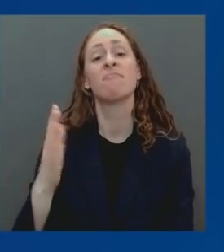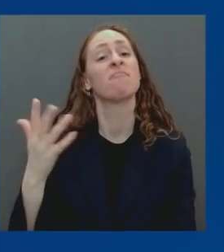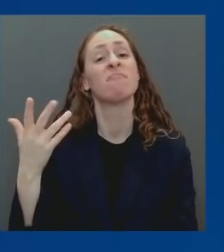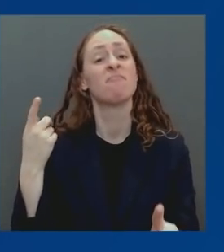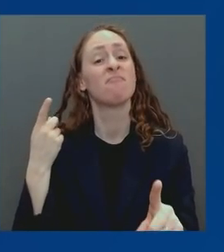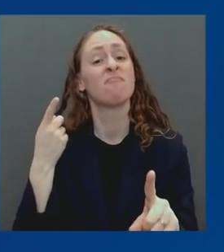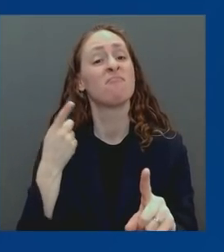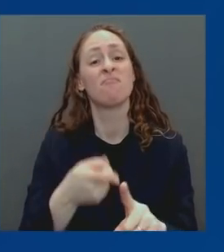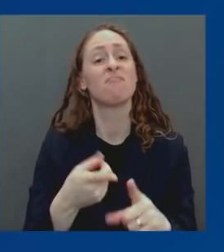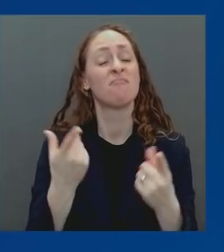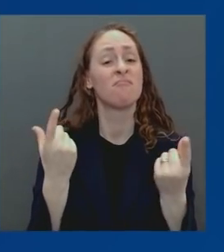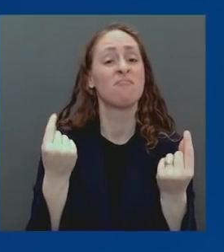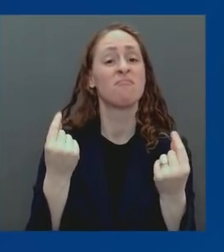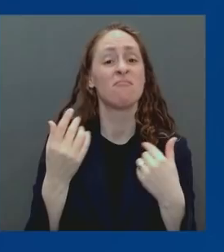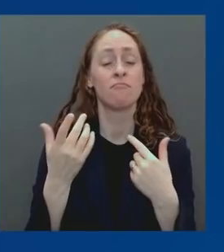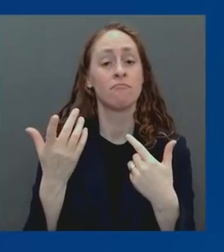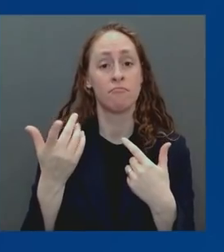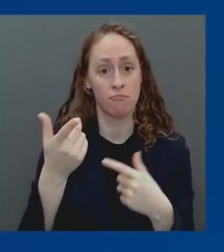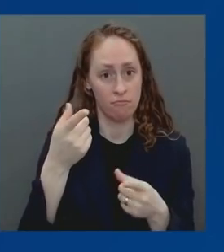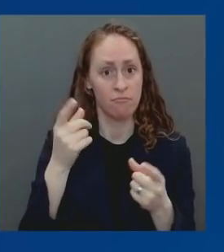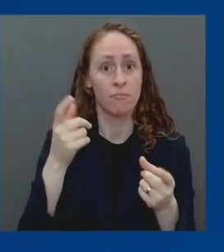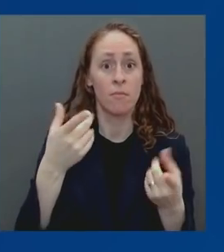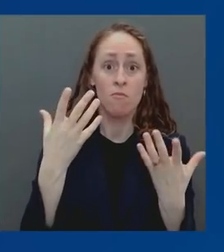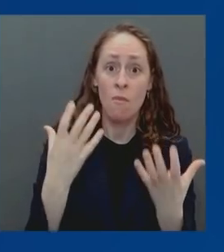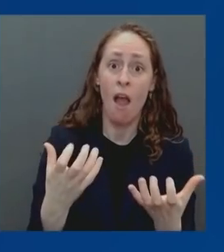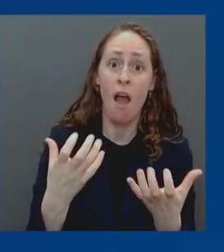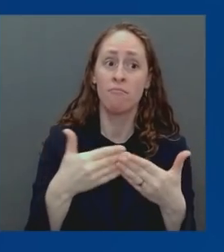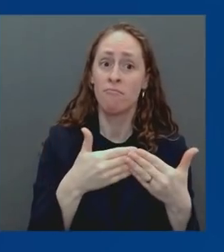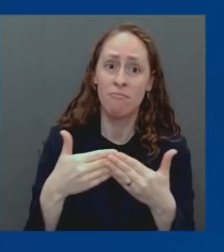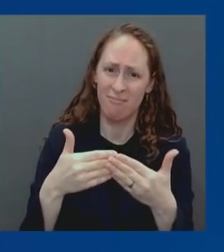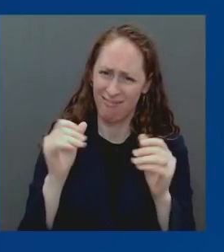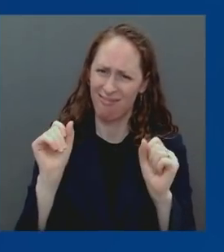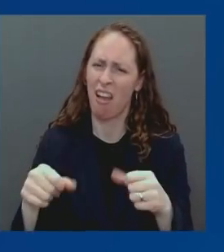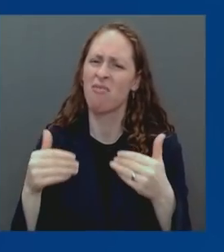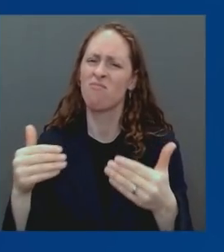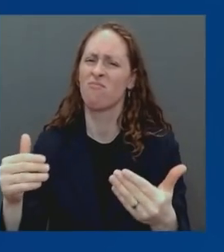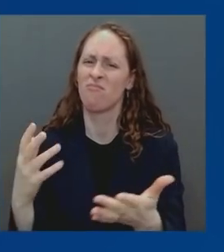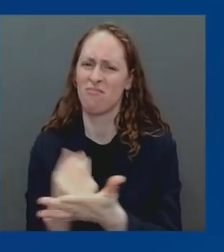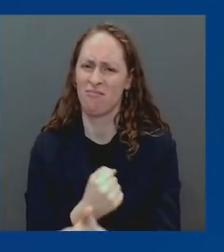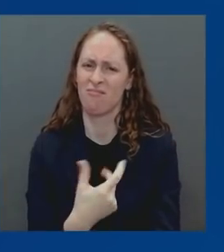New data add to previous studies that indicate that COVID-19 vaccination